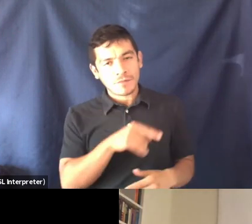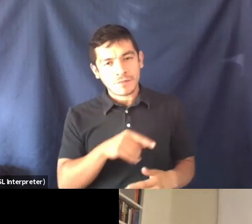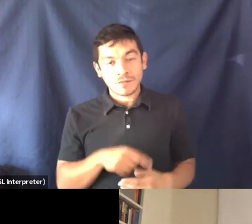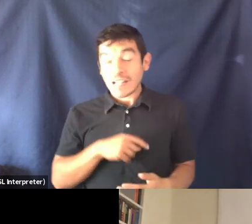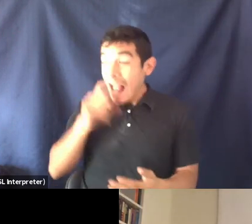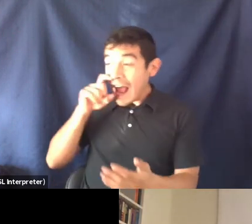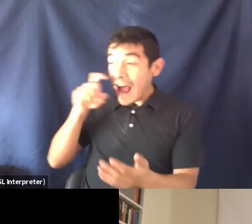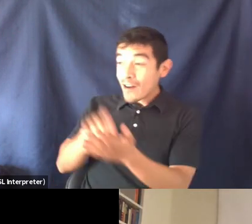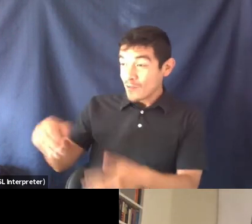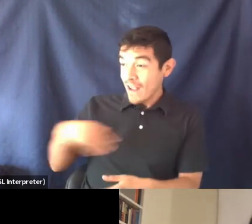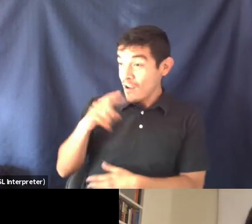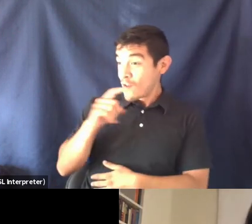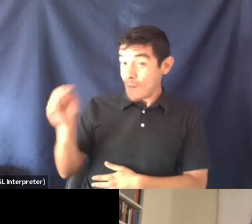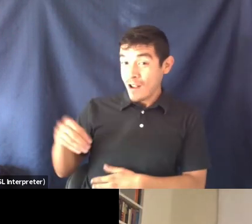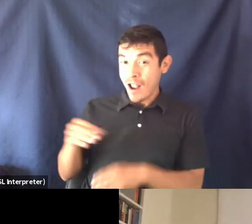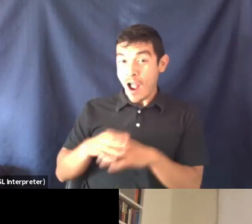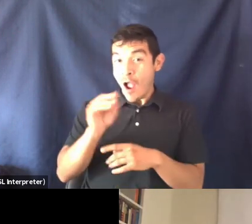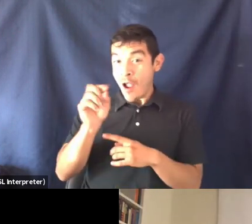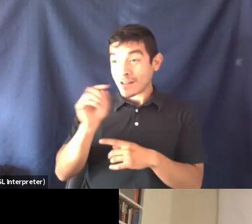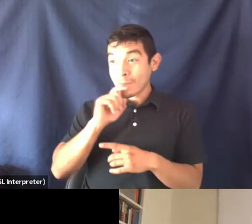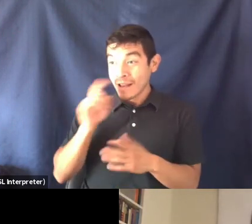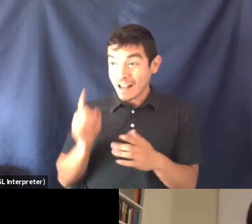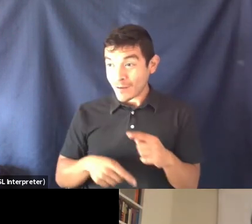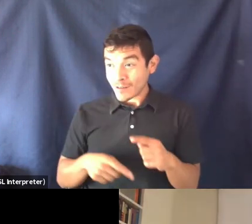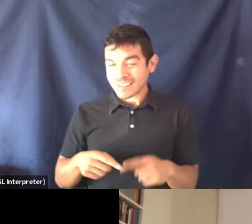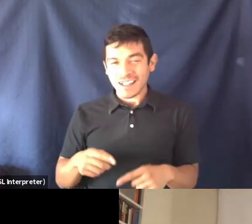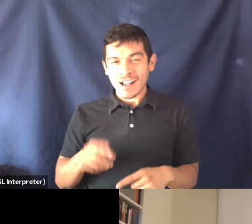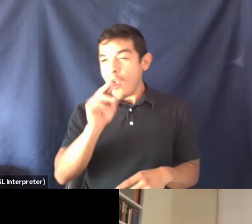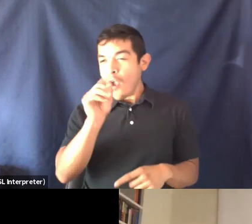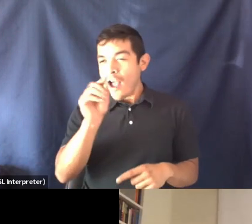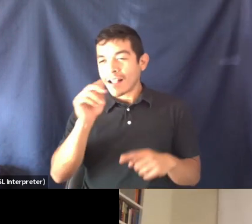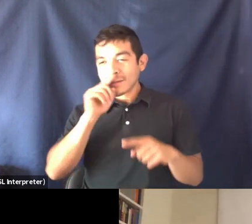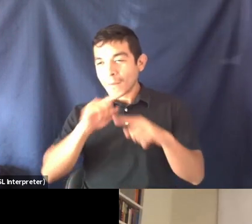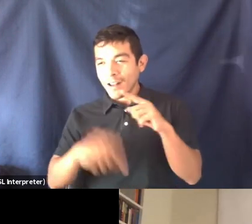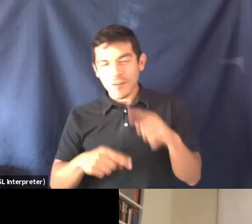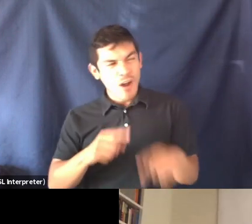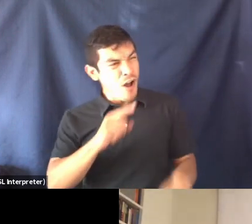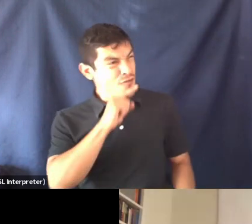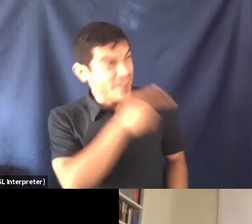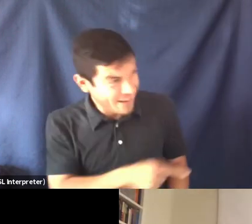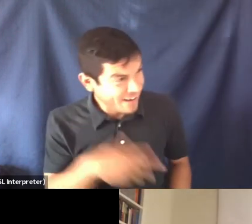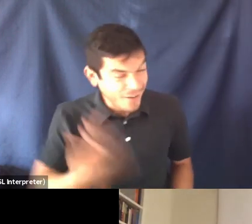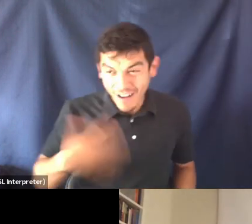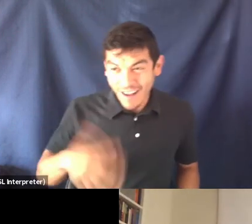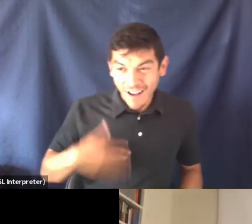which really, yeah you do. I know that's great. Cool, thanks for letting me know.